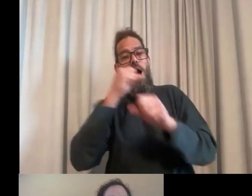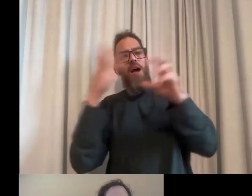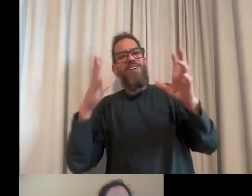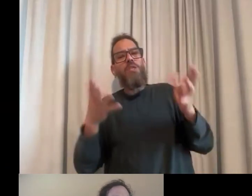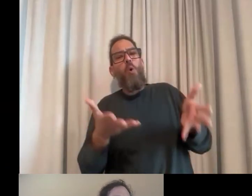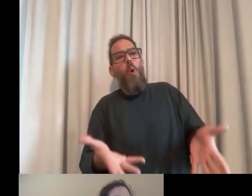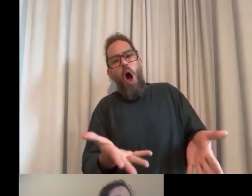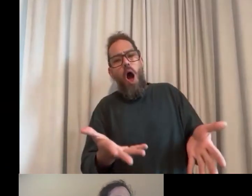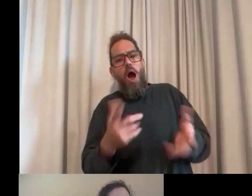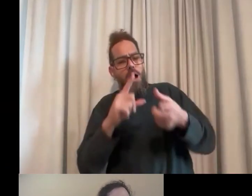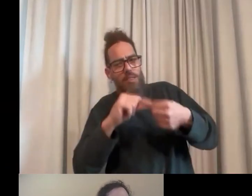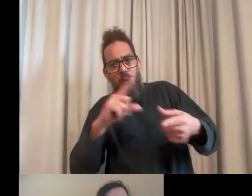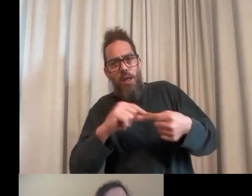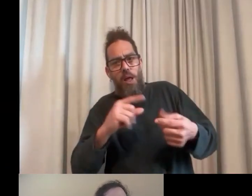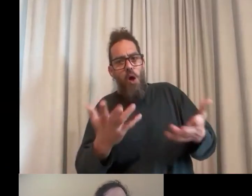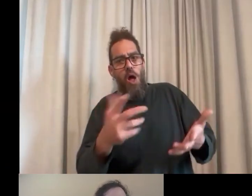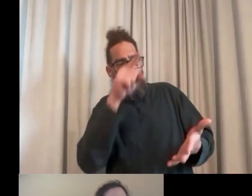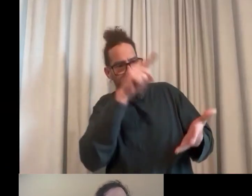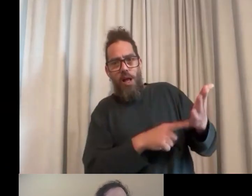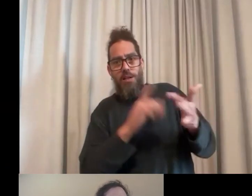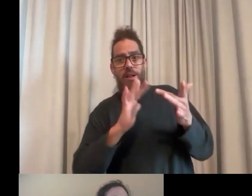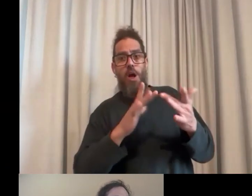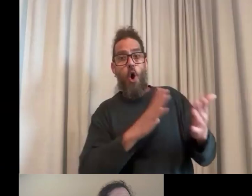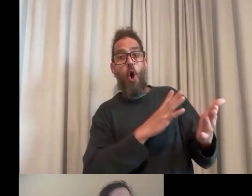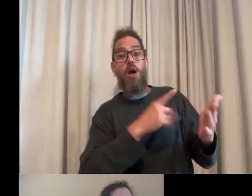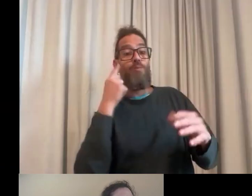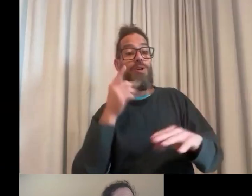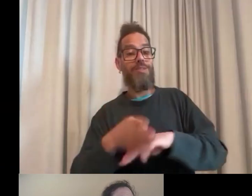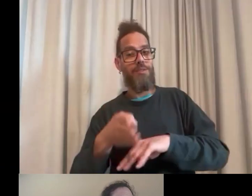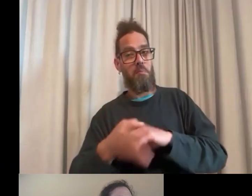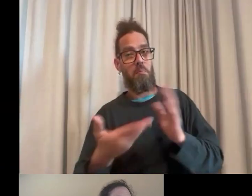of the regulated digital technologies. It also has to provide an overview